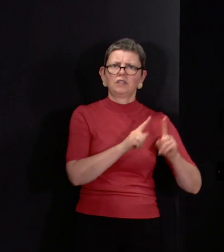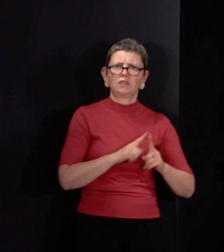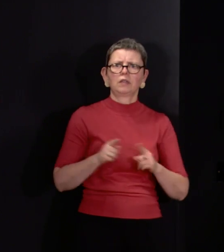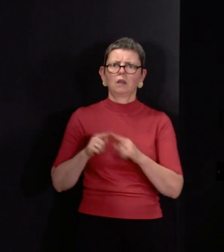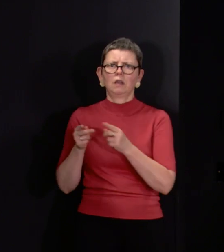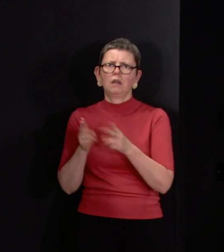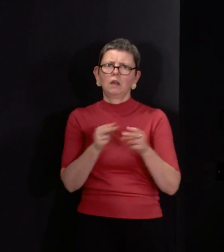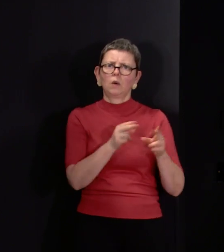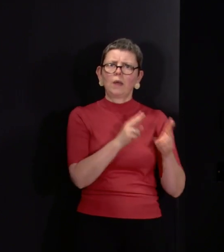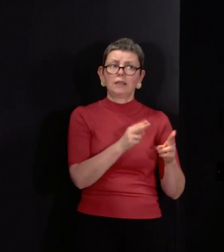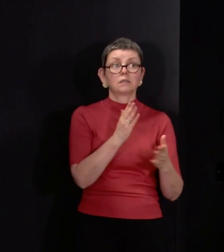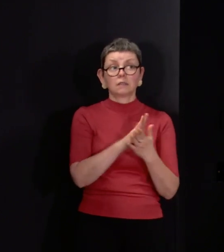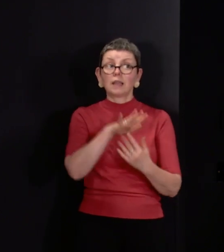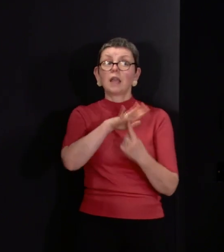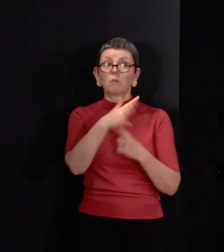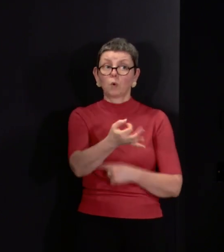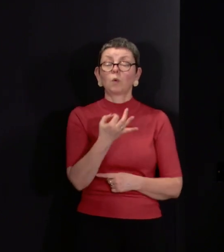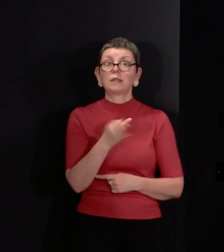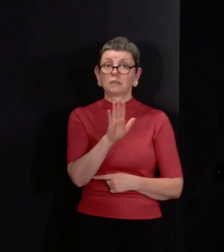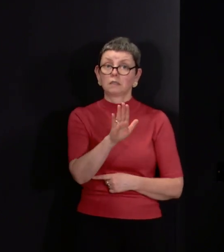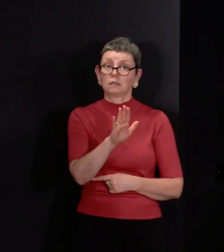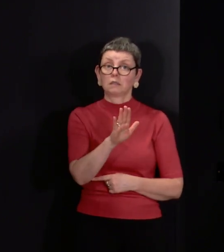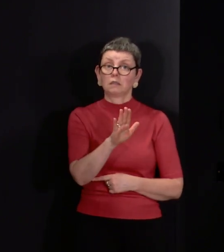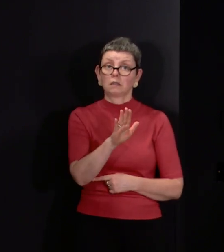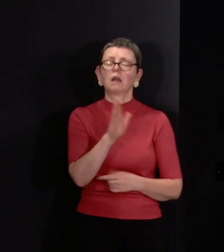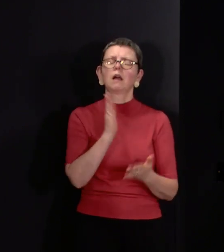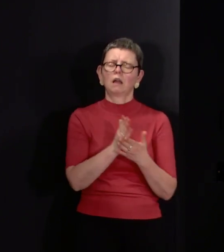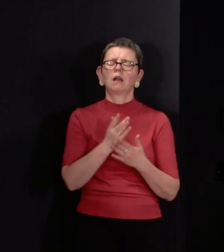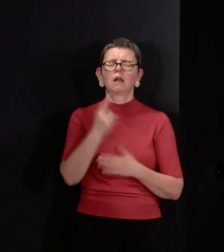important and legitimate question you raise and one that is in the forefront of my mind